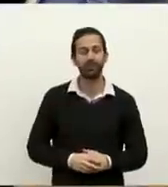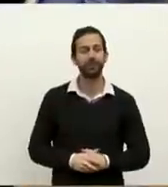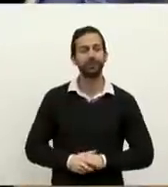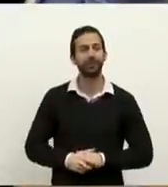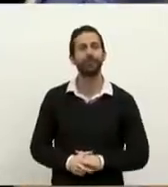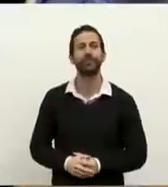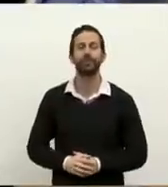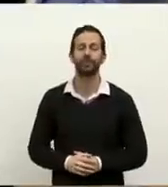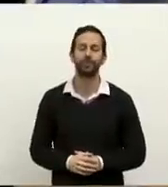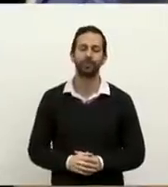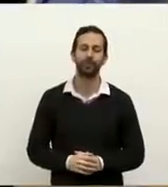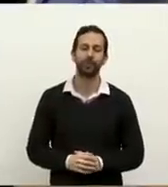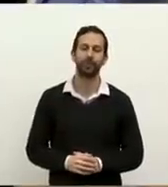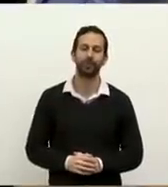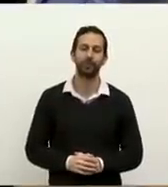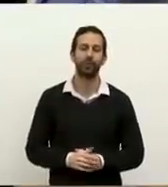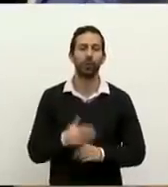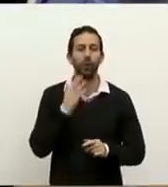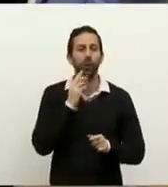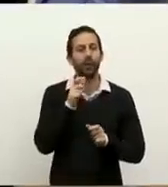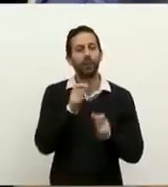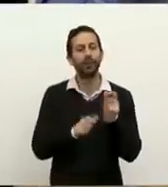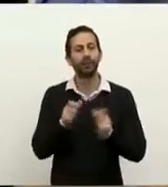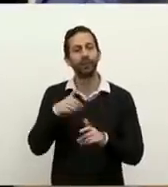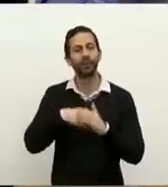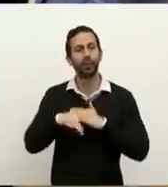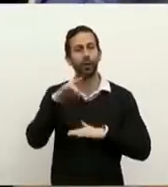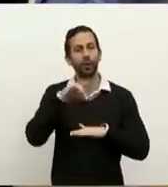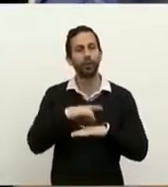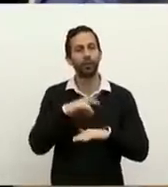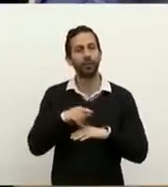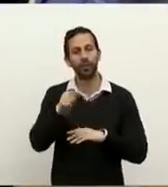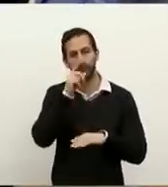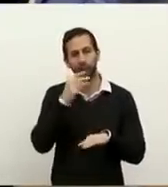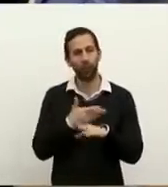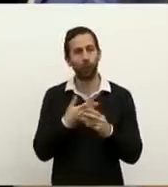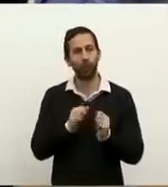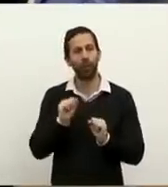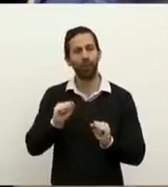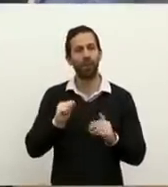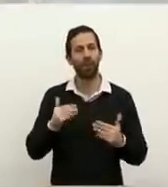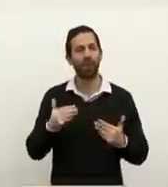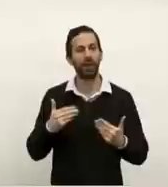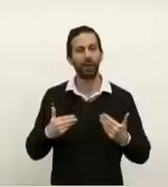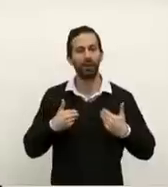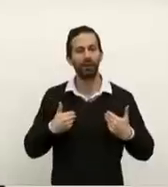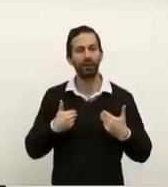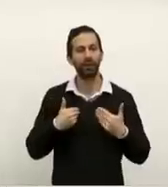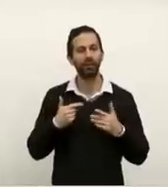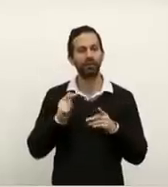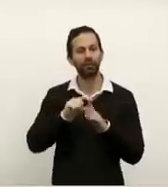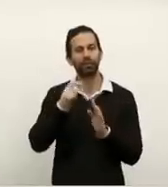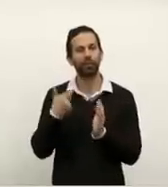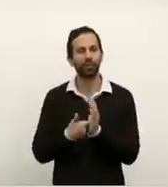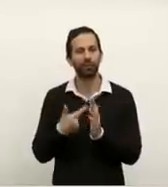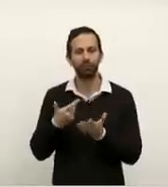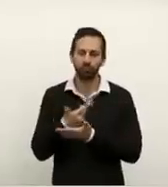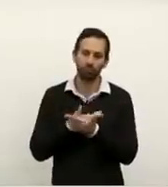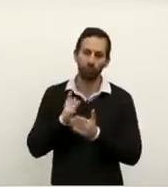So there's work that when participants in hospital, they can work with their health practitioner on what their needs